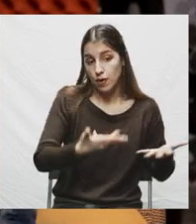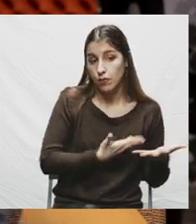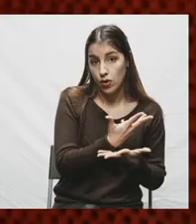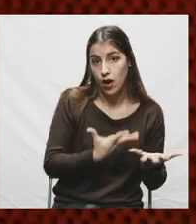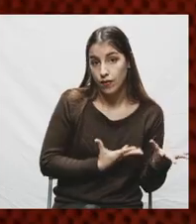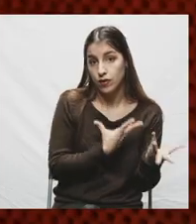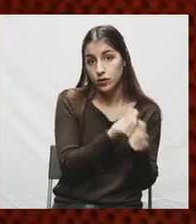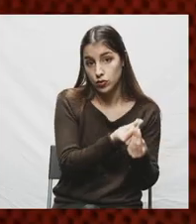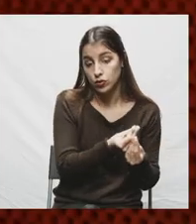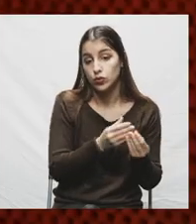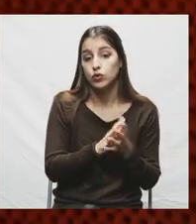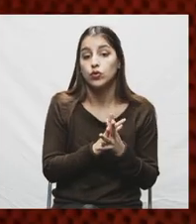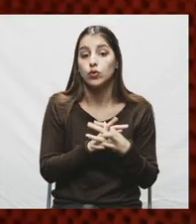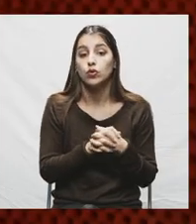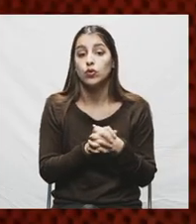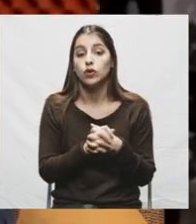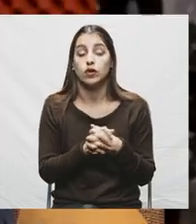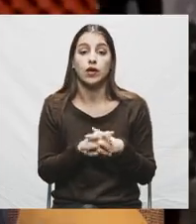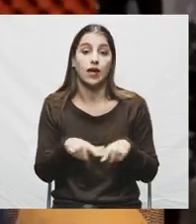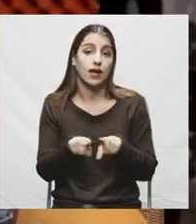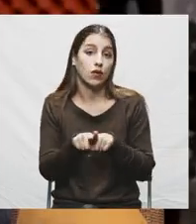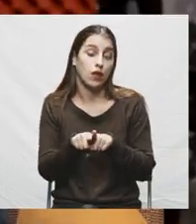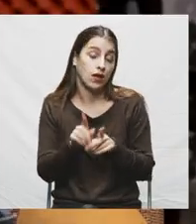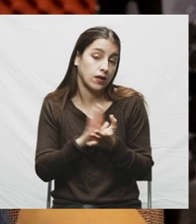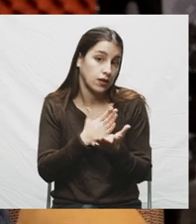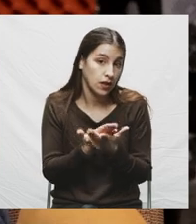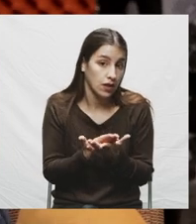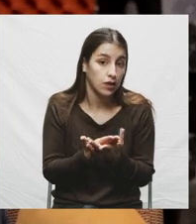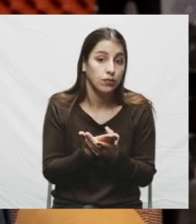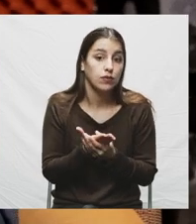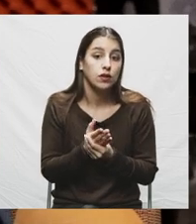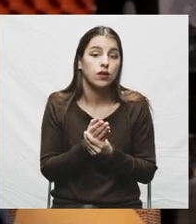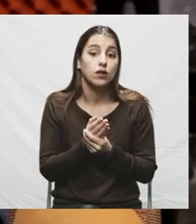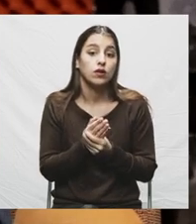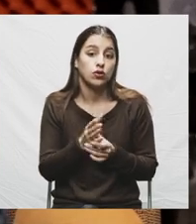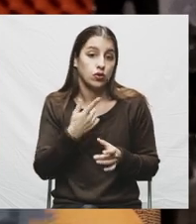You would collaborate with them? — They would participate as co-creators and performers and Carlota would do the costume designs,